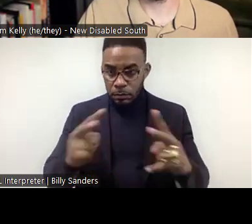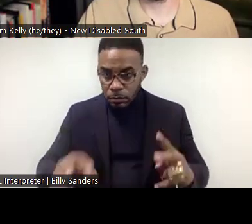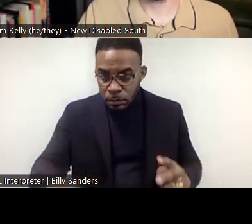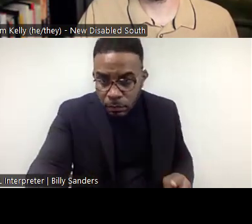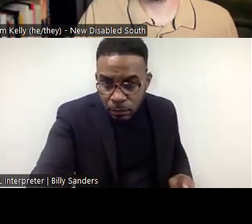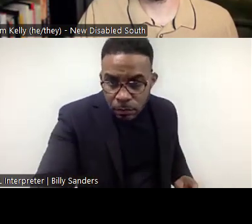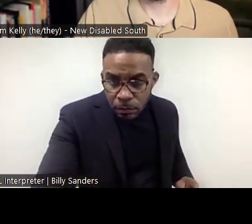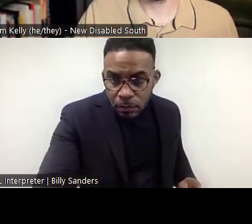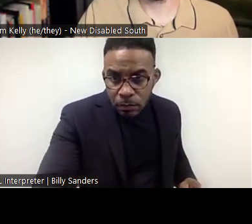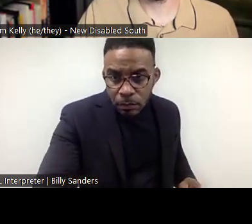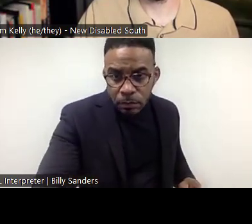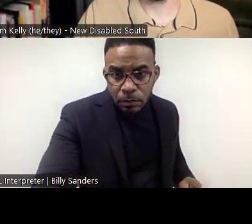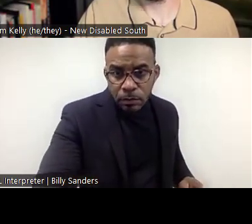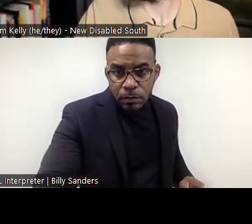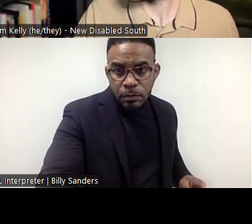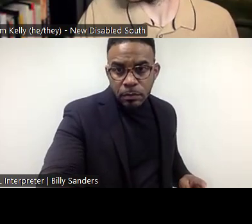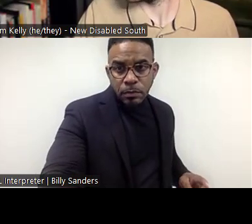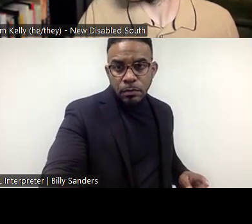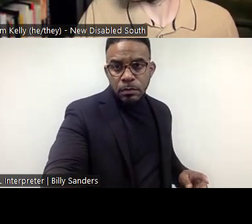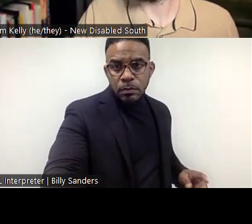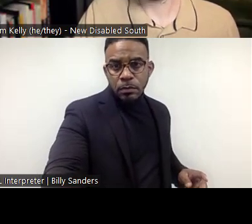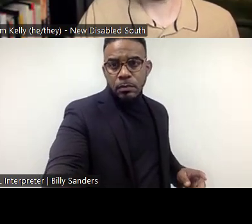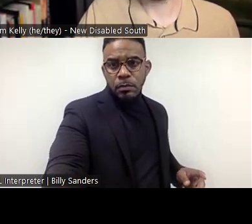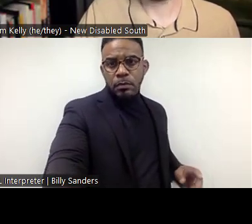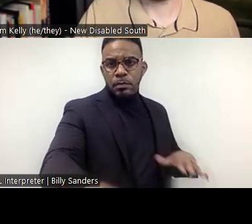get them back soon. So I'm going to start with a very